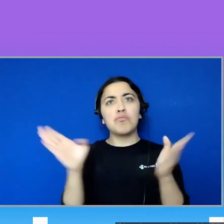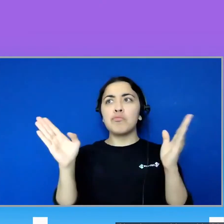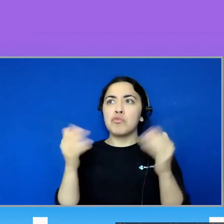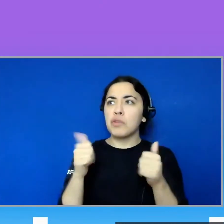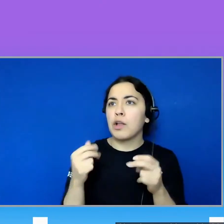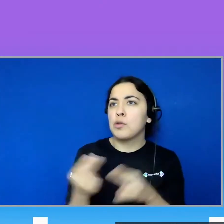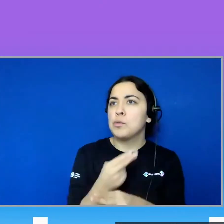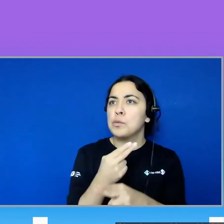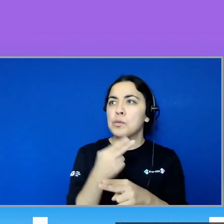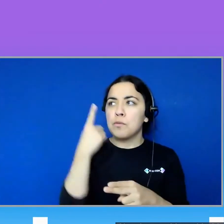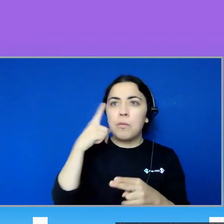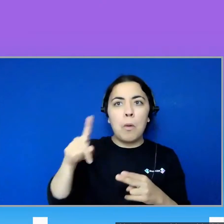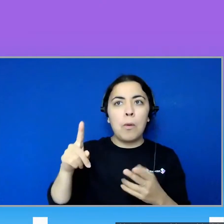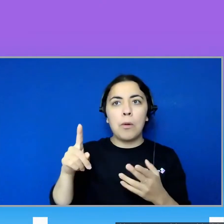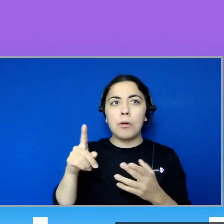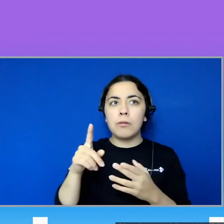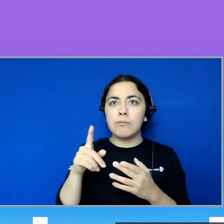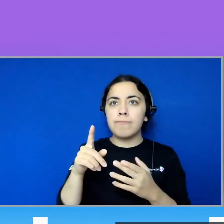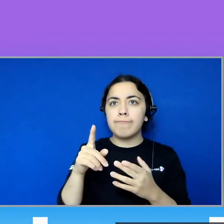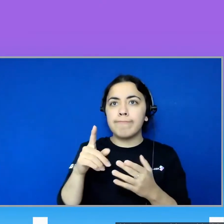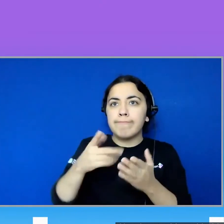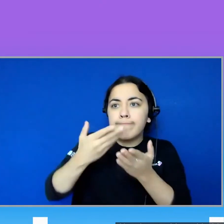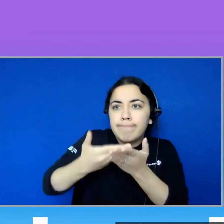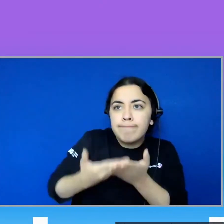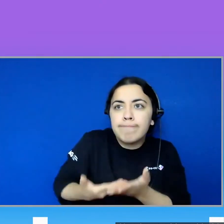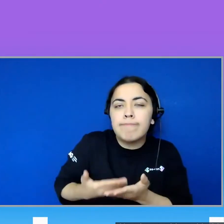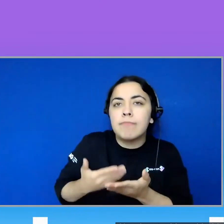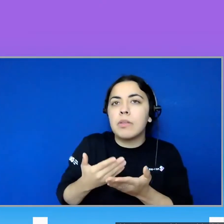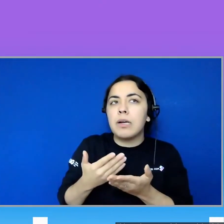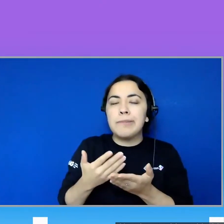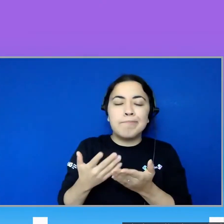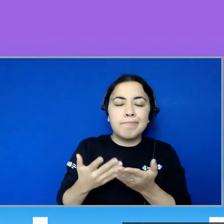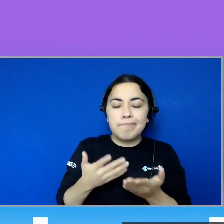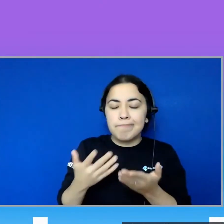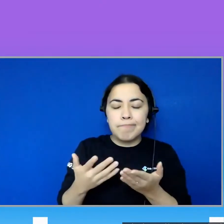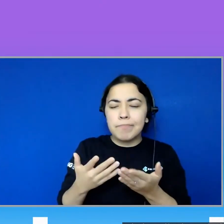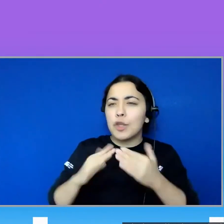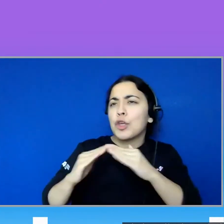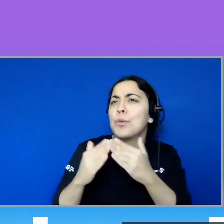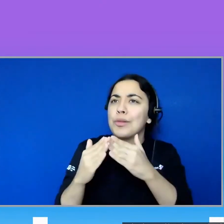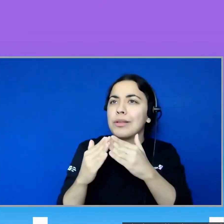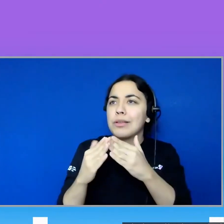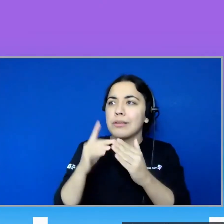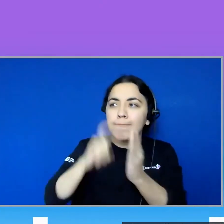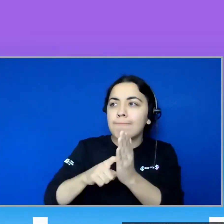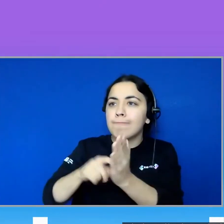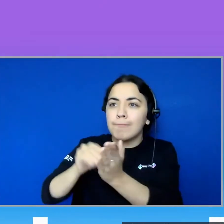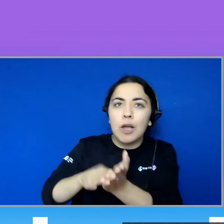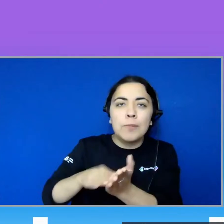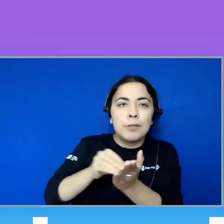things and trying to use it to as a tool for helping